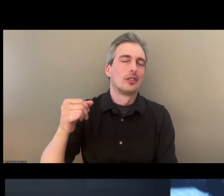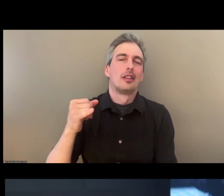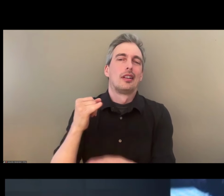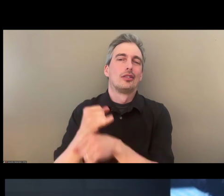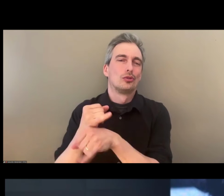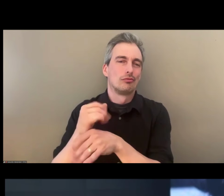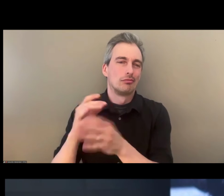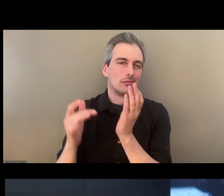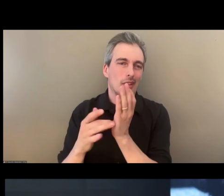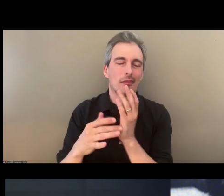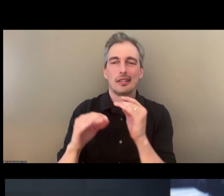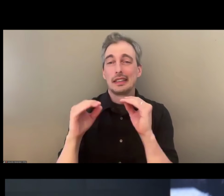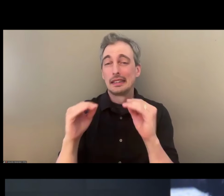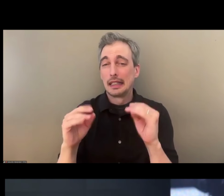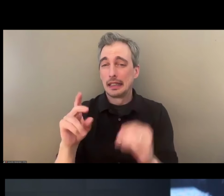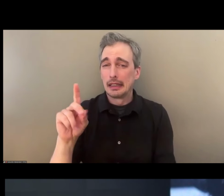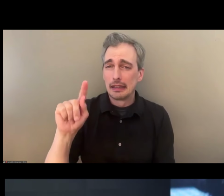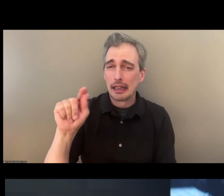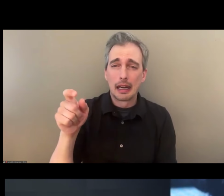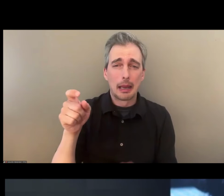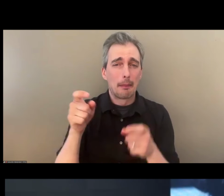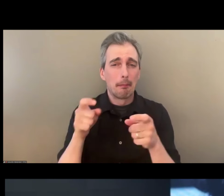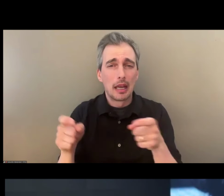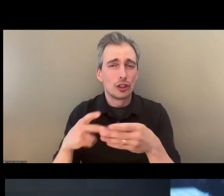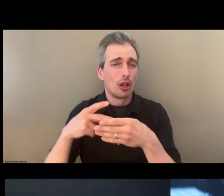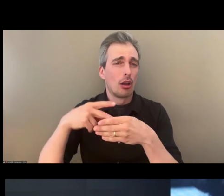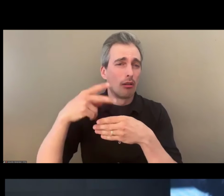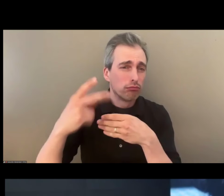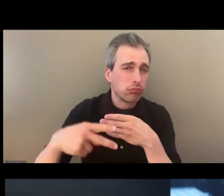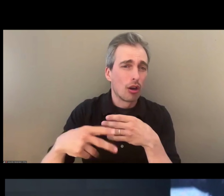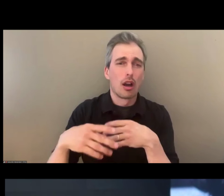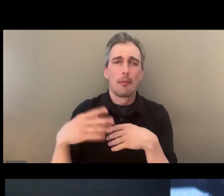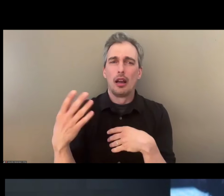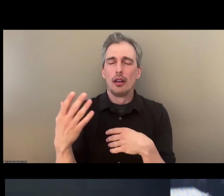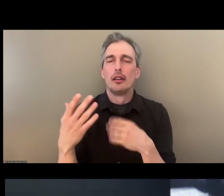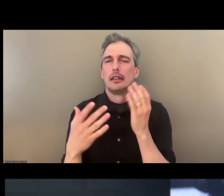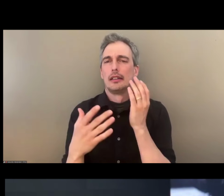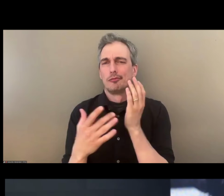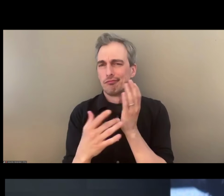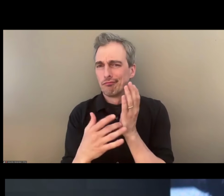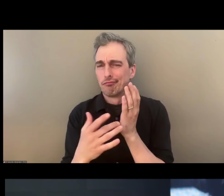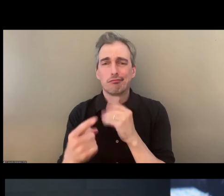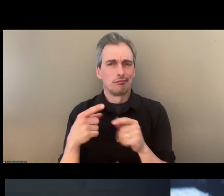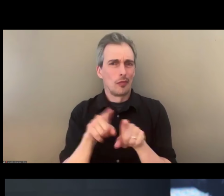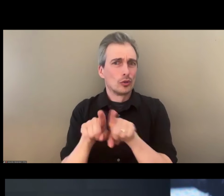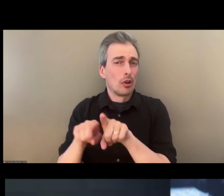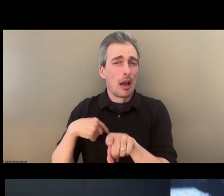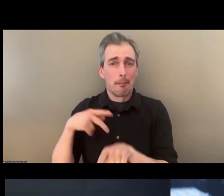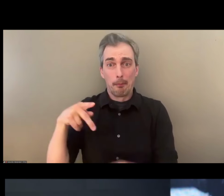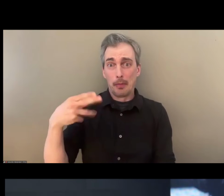And then I'm also a PhD student there. So I do research. On accessibility and technology.